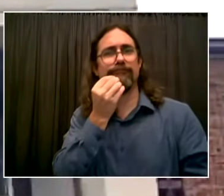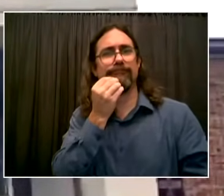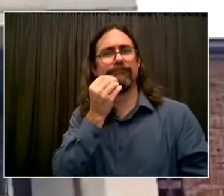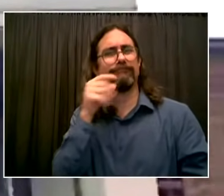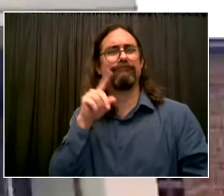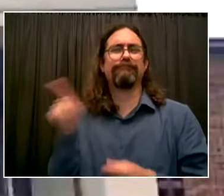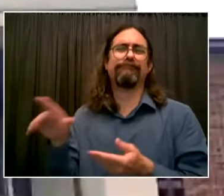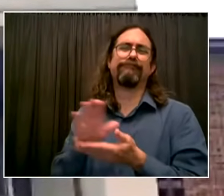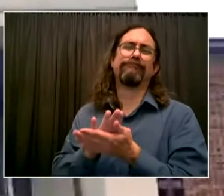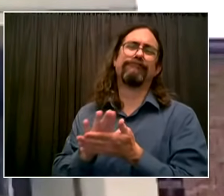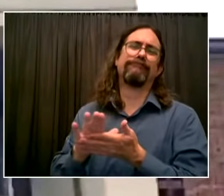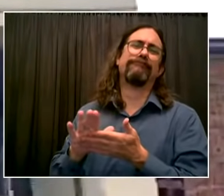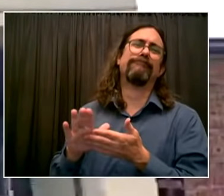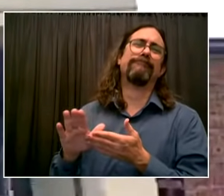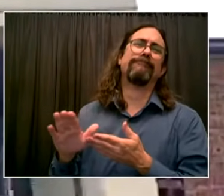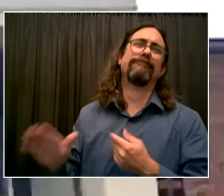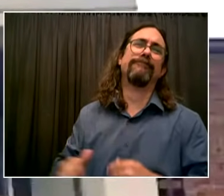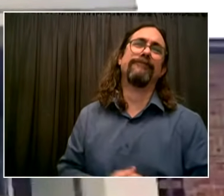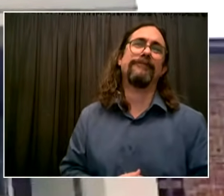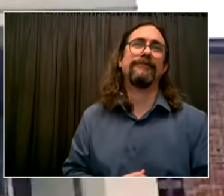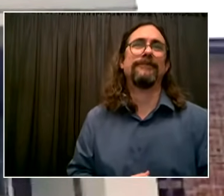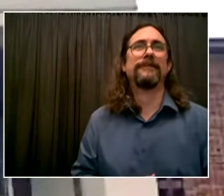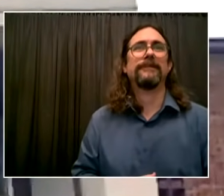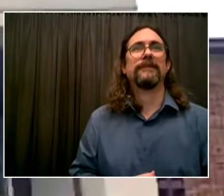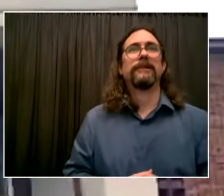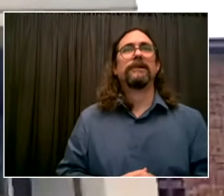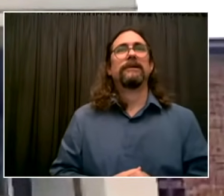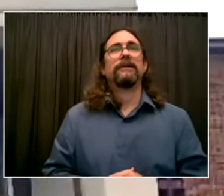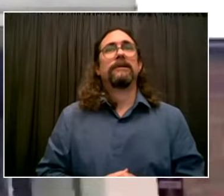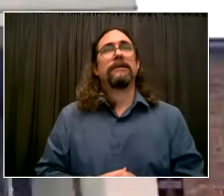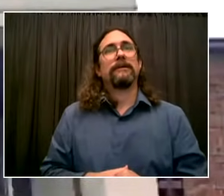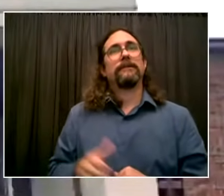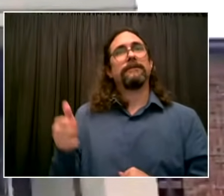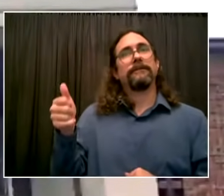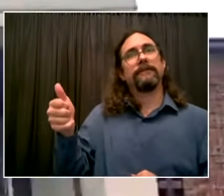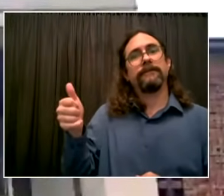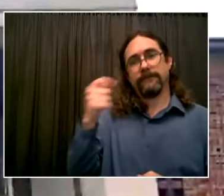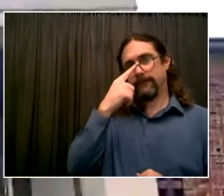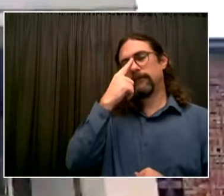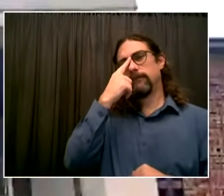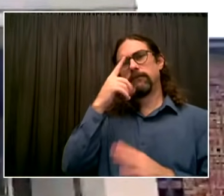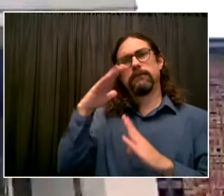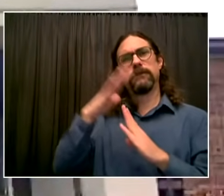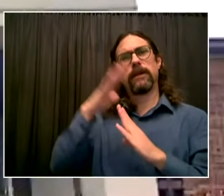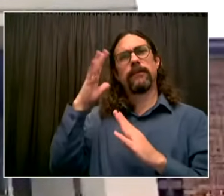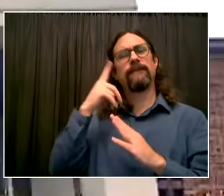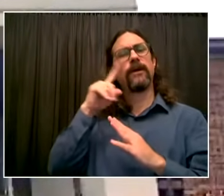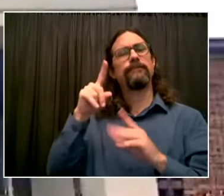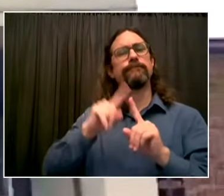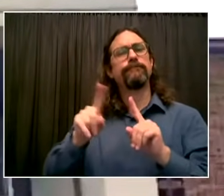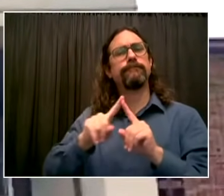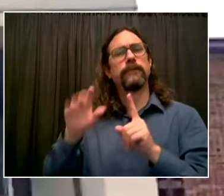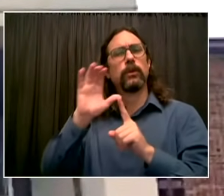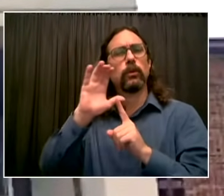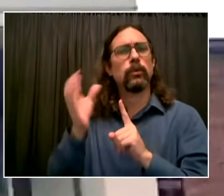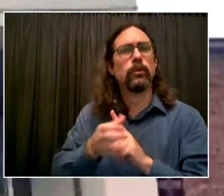ORGANIZATION IN TERMS OF VISITORS IN QUEENS COUNTY.